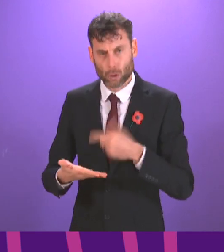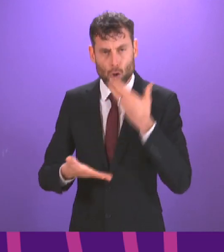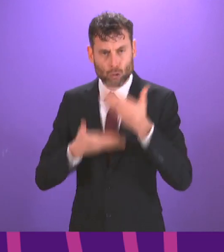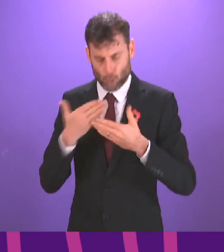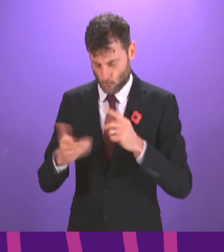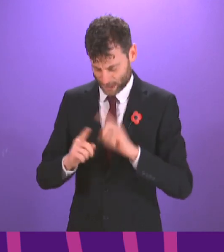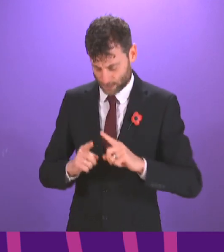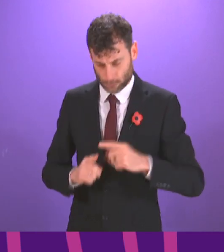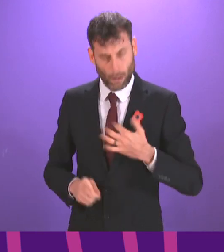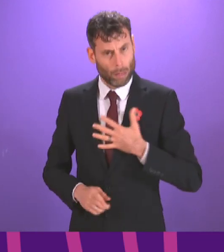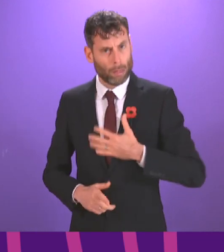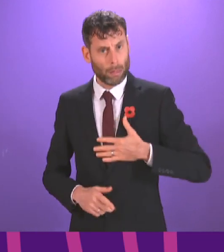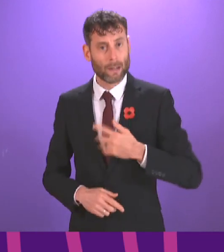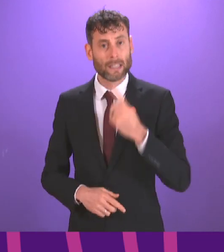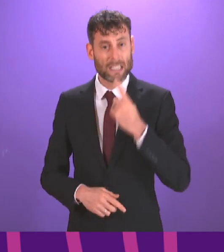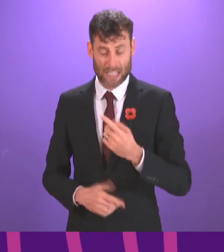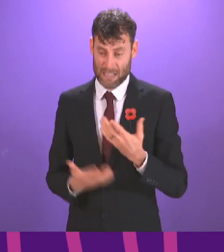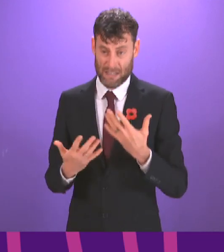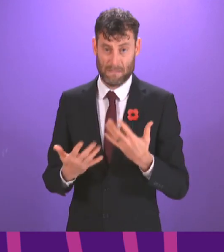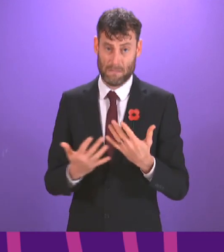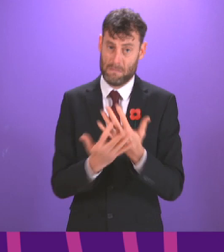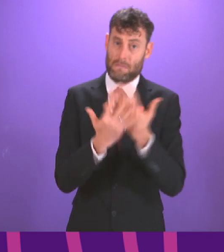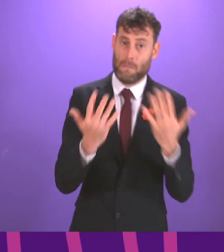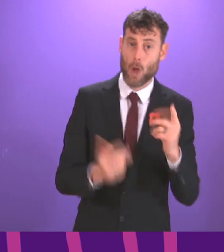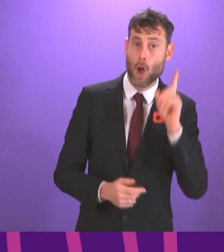For example, more than half of the girls and a quarter of the boys in the children’s